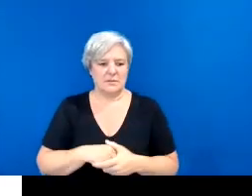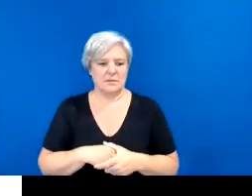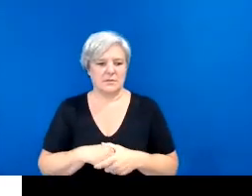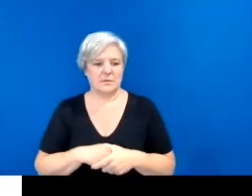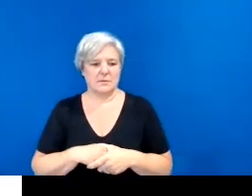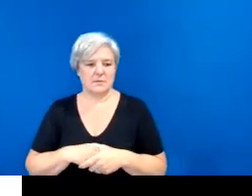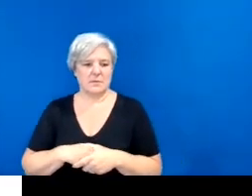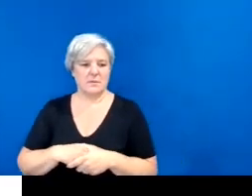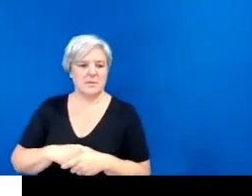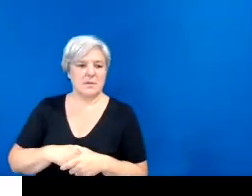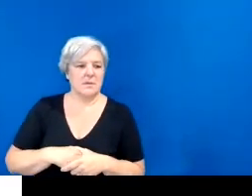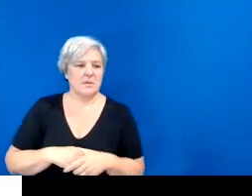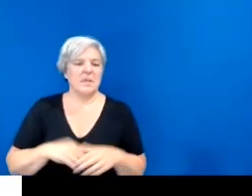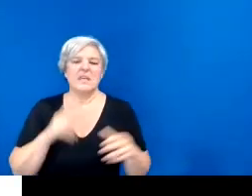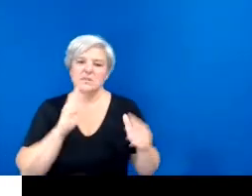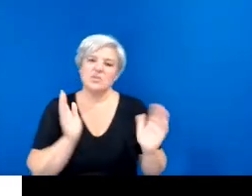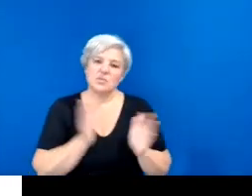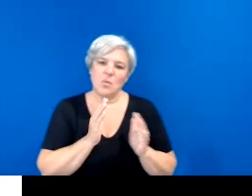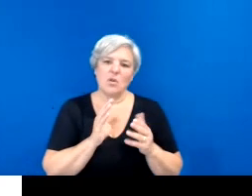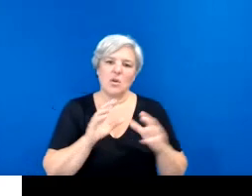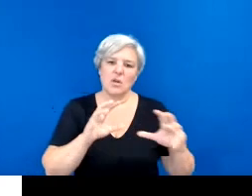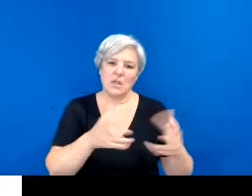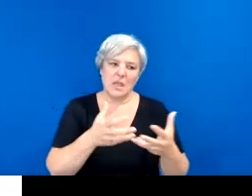It is a smaller collection of about 40 titles,